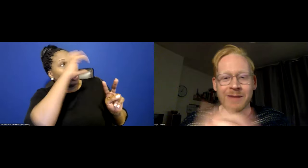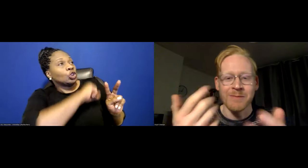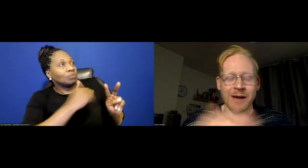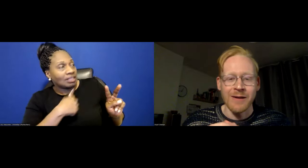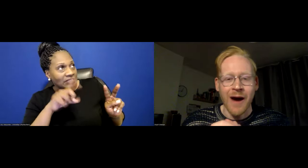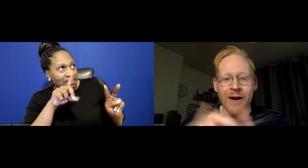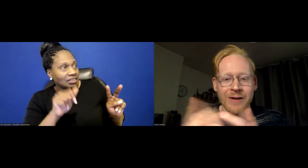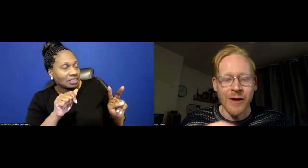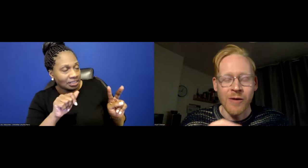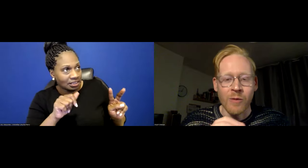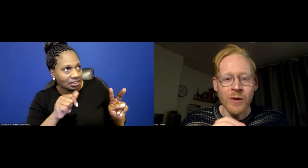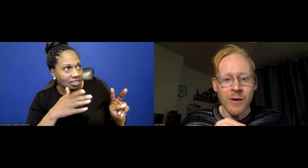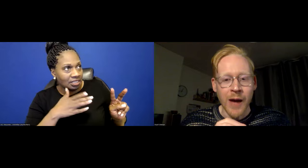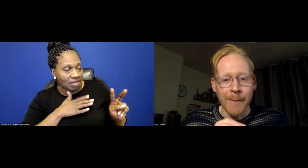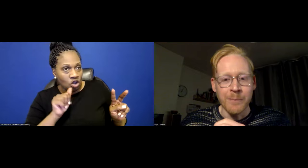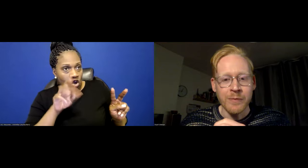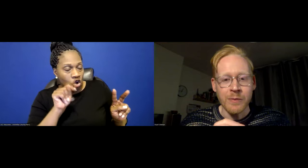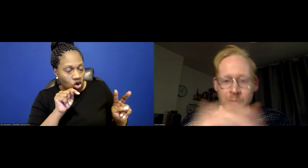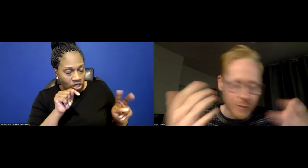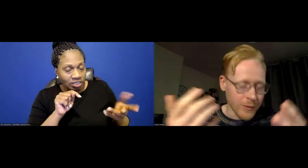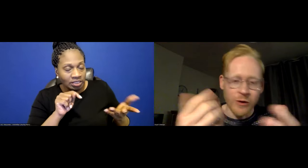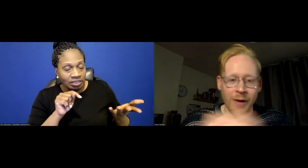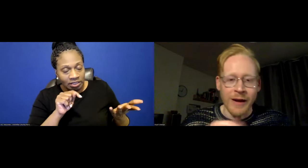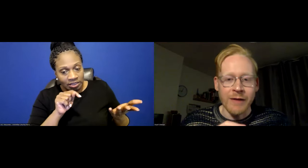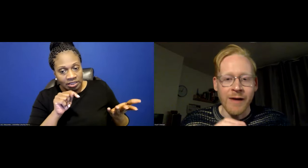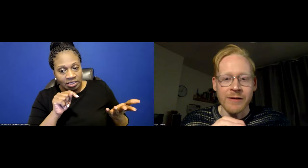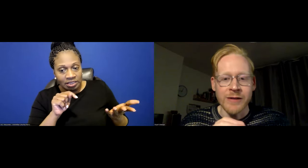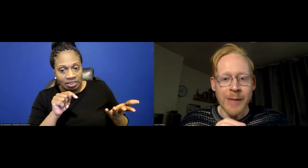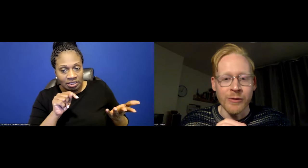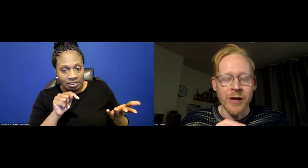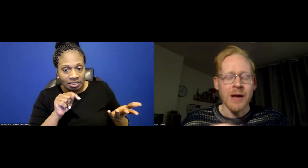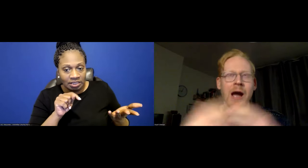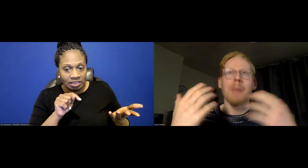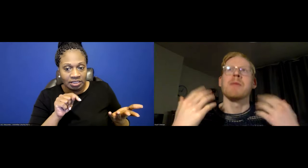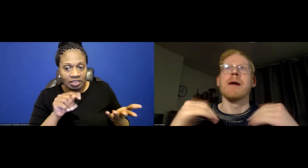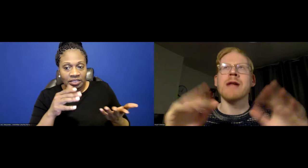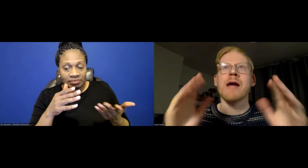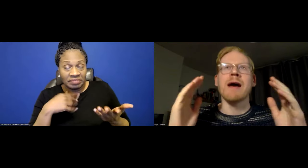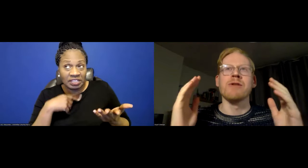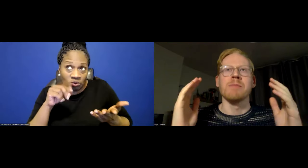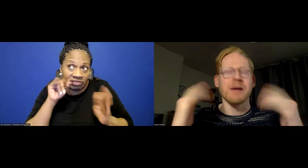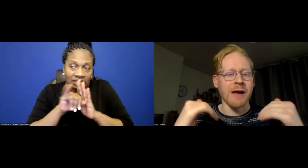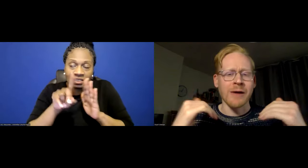and might ask, you know, "Oh, do you identify as disabled?" So I say that just because I know that